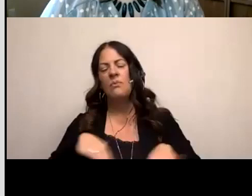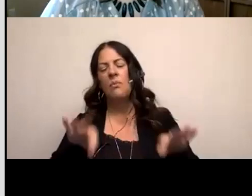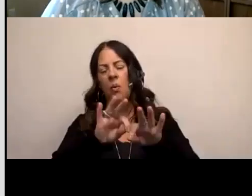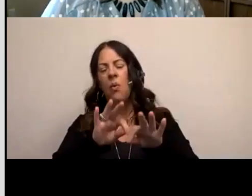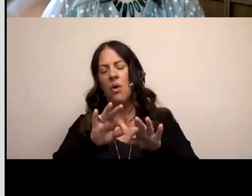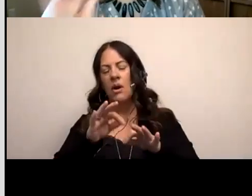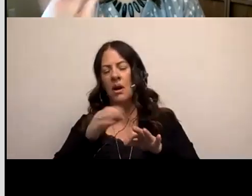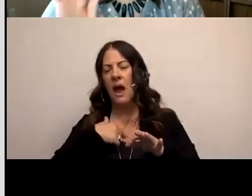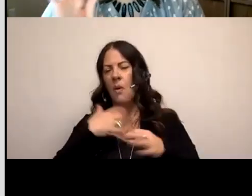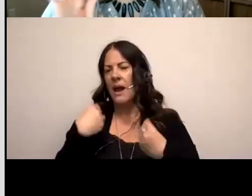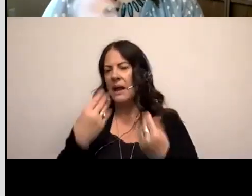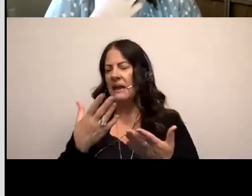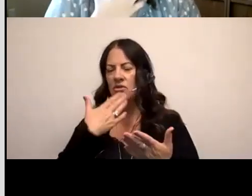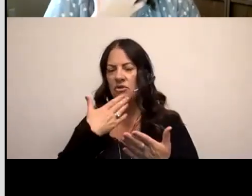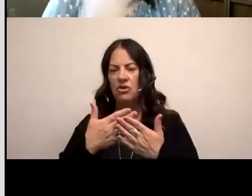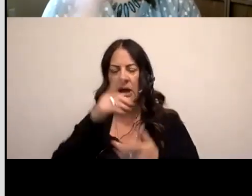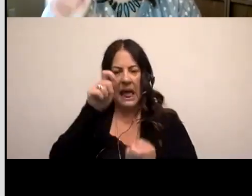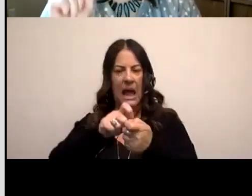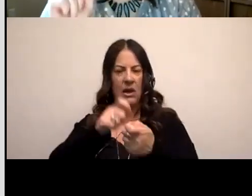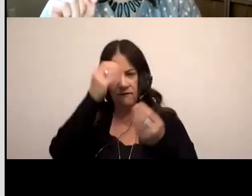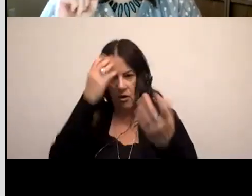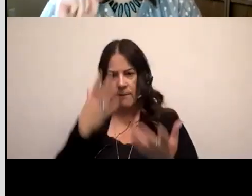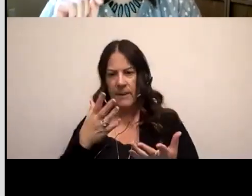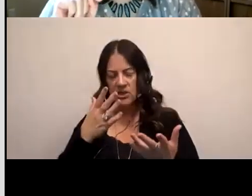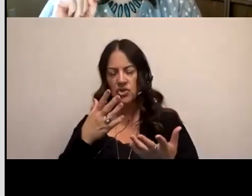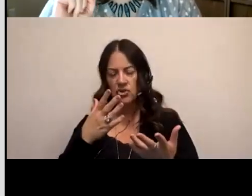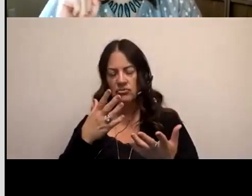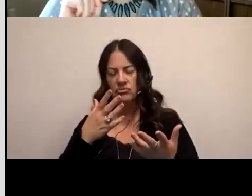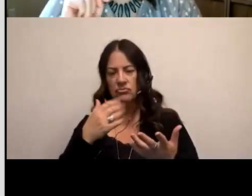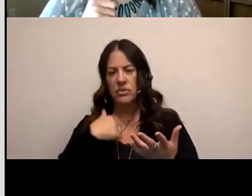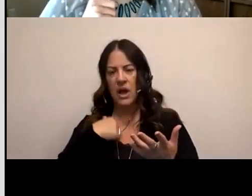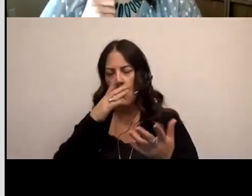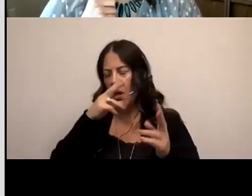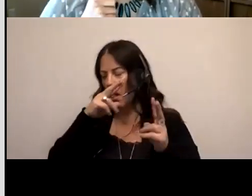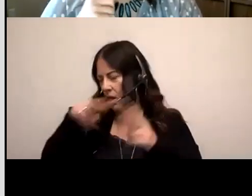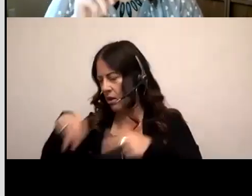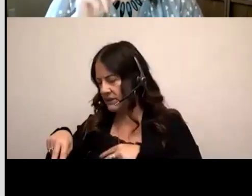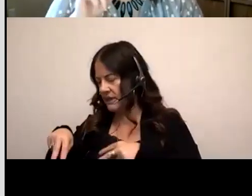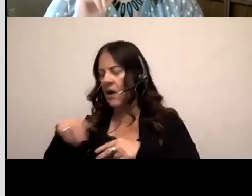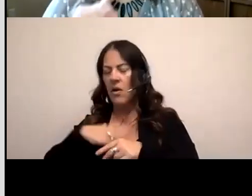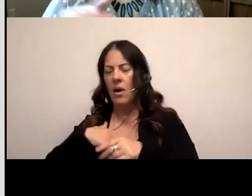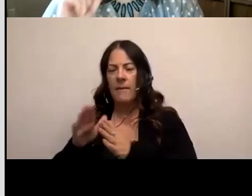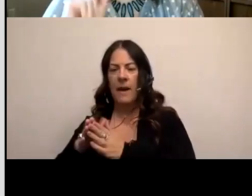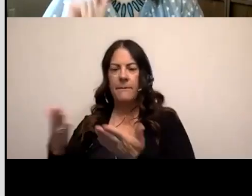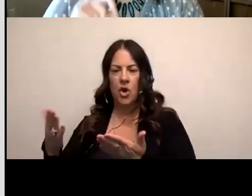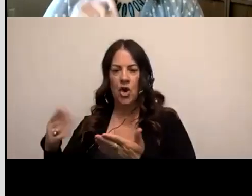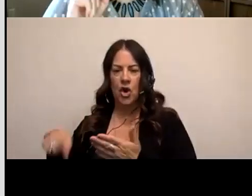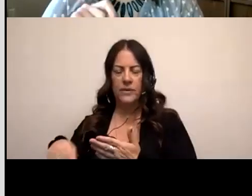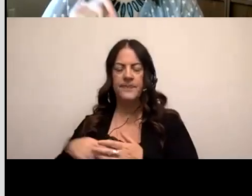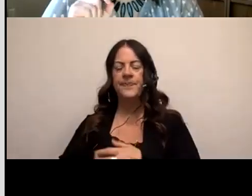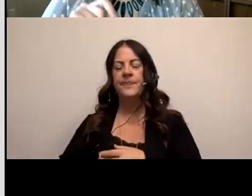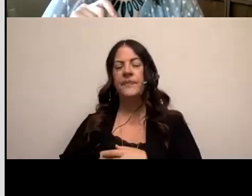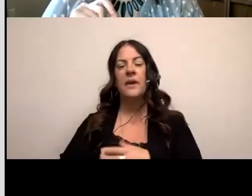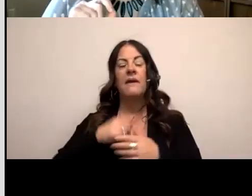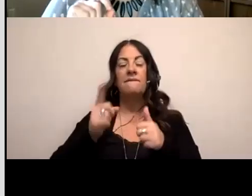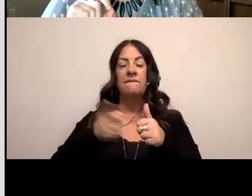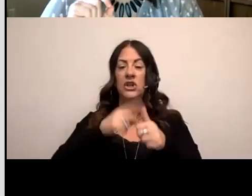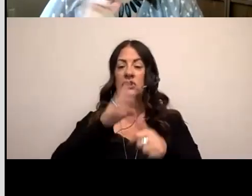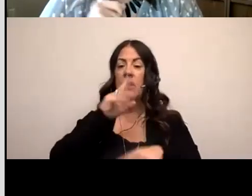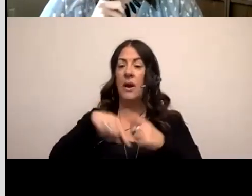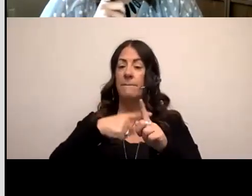SUPER ACCURATE INFORMATION. WHEN WE TALK ABOUT POSITIVE STRESS EXPERIENCES I WANT YOU TO